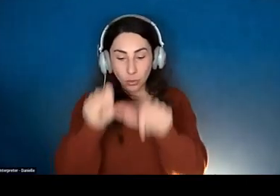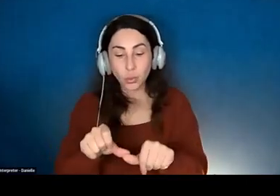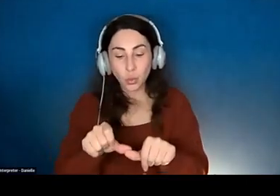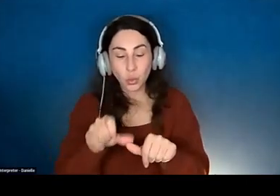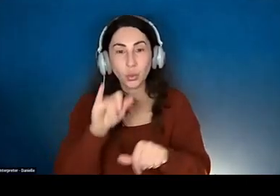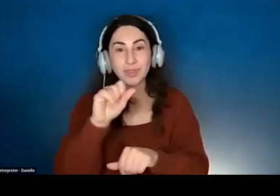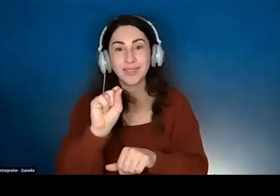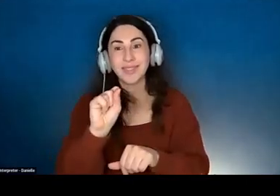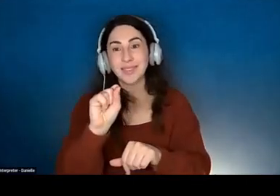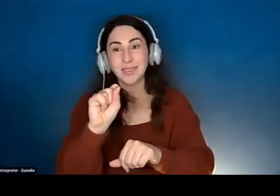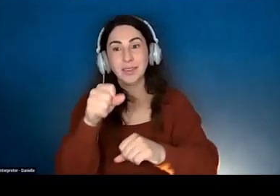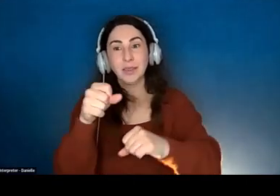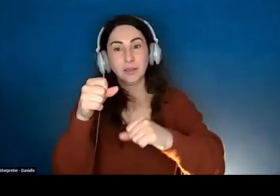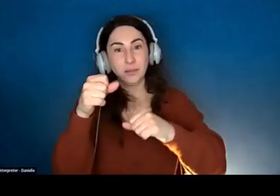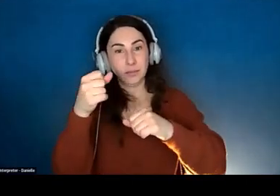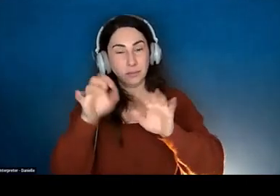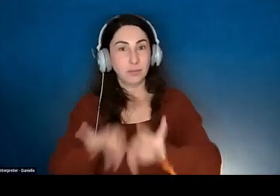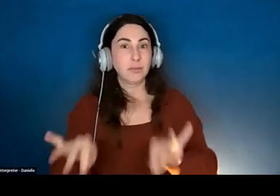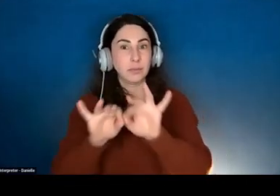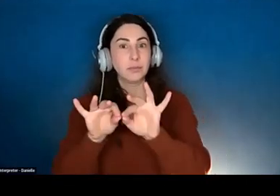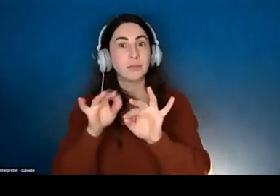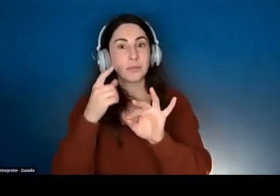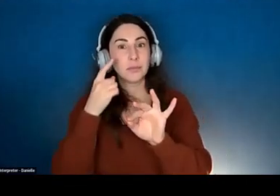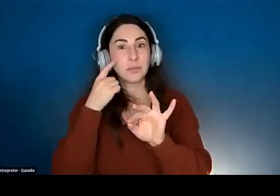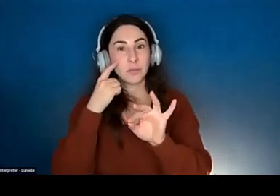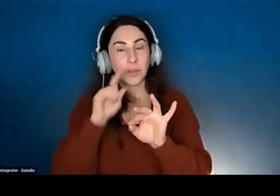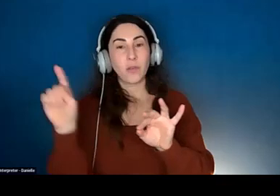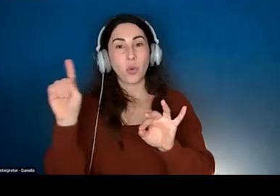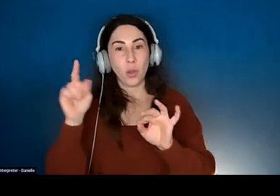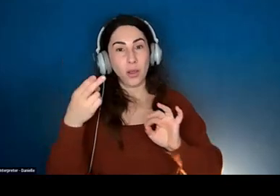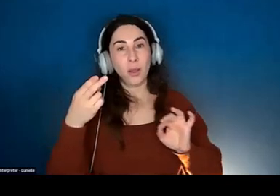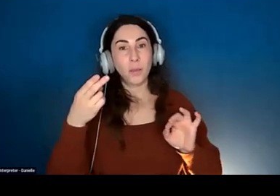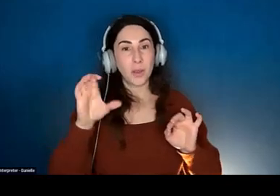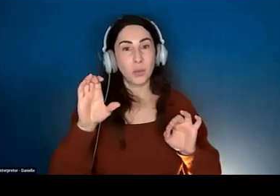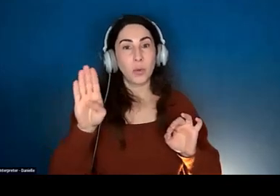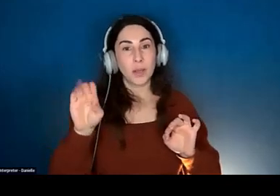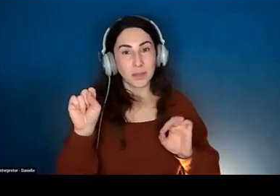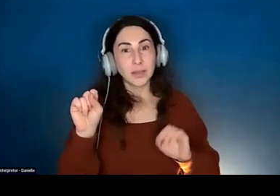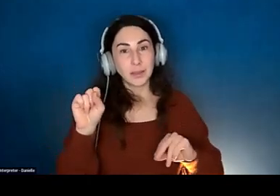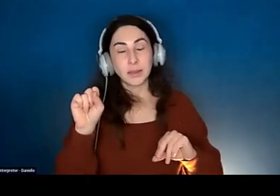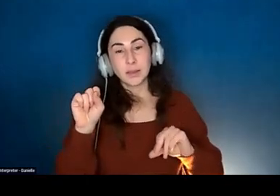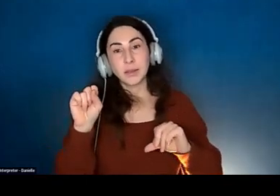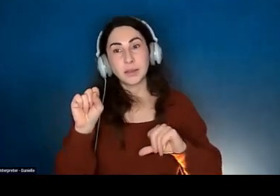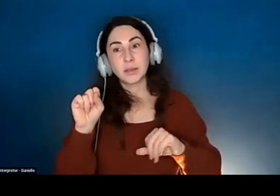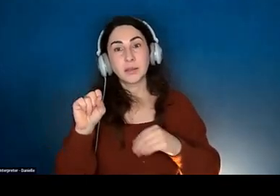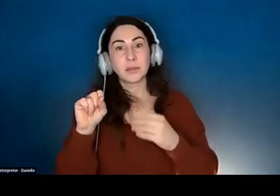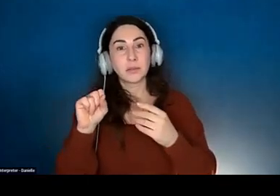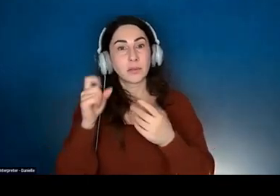to moving people into home and community-based settings and giving them choices and options for independent